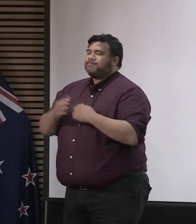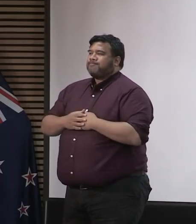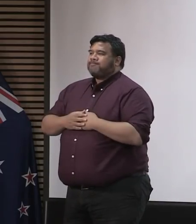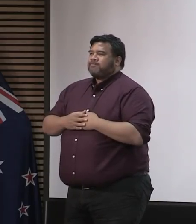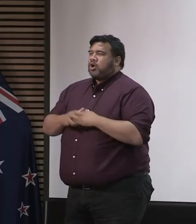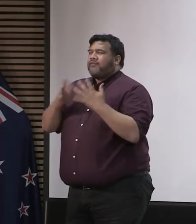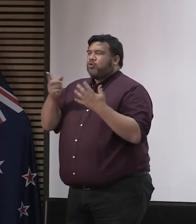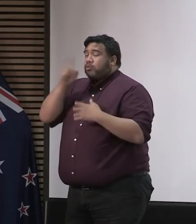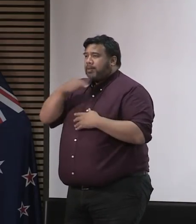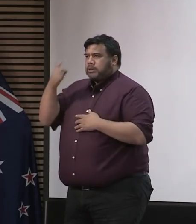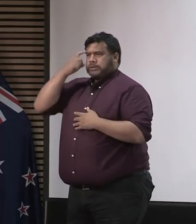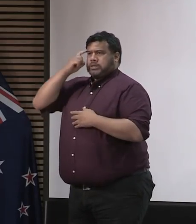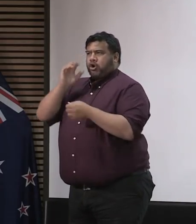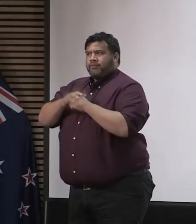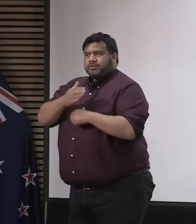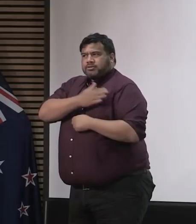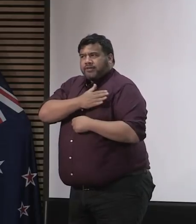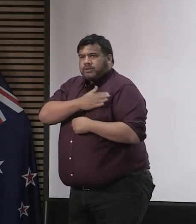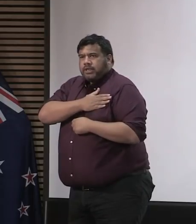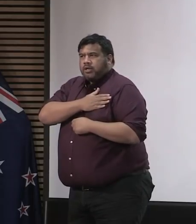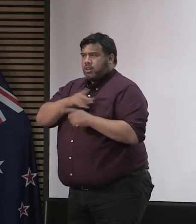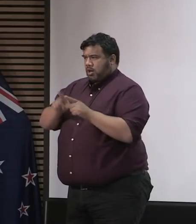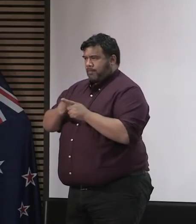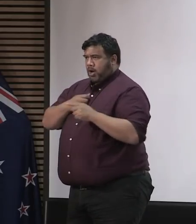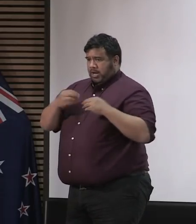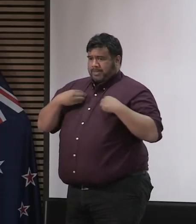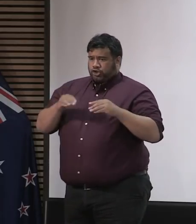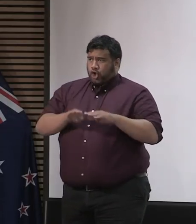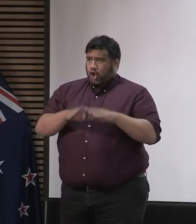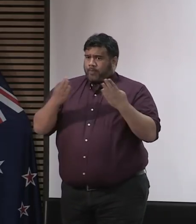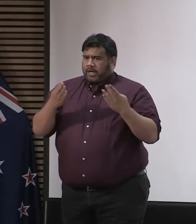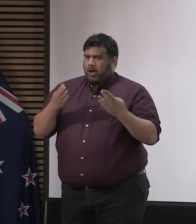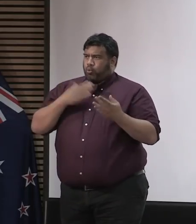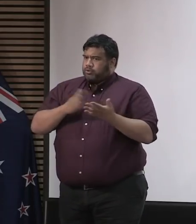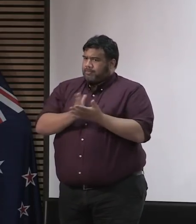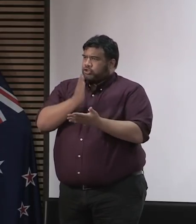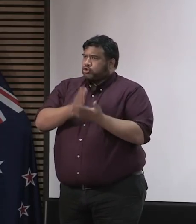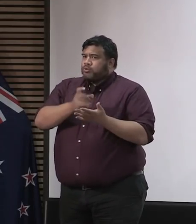workplaces as they make the necessary preparations to have their teams who cannot work from home